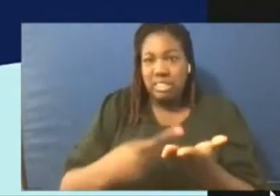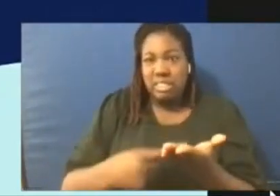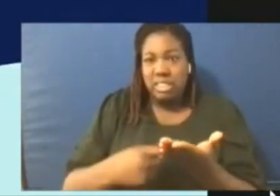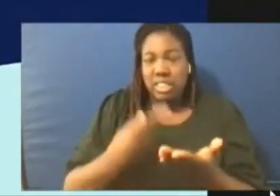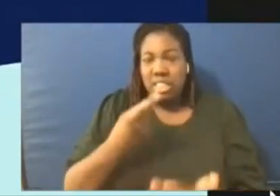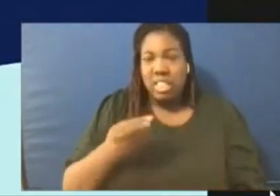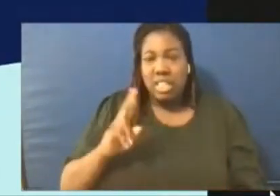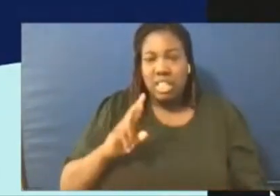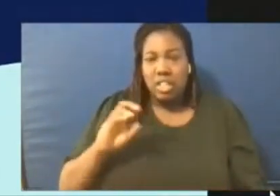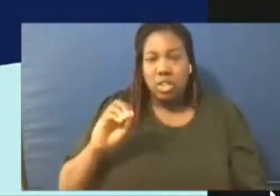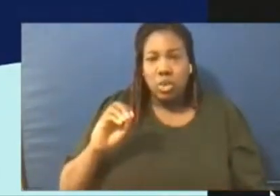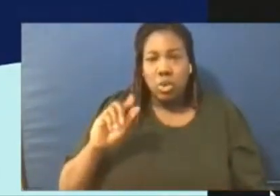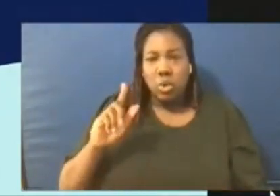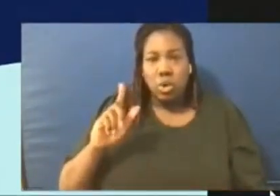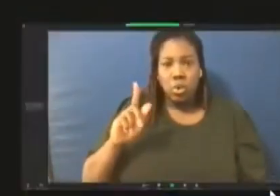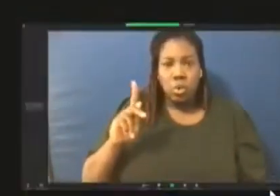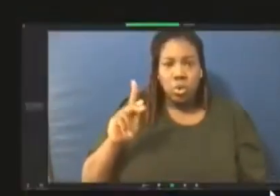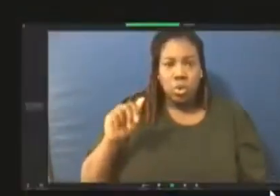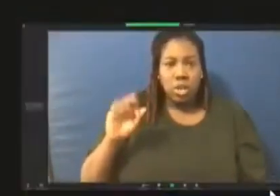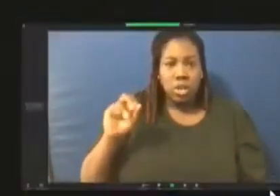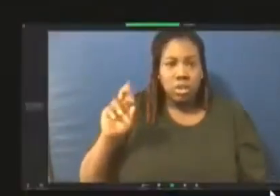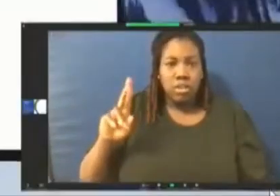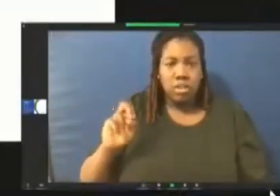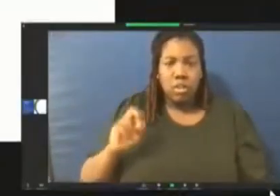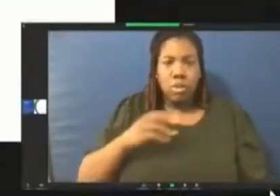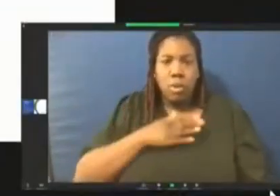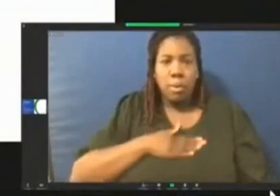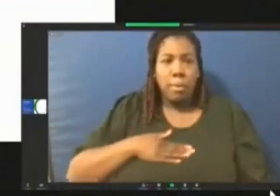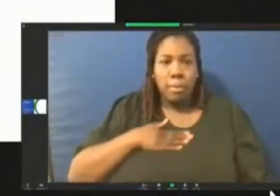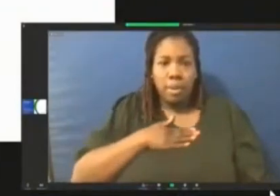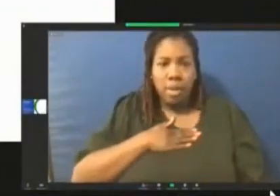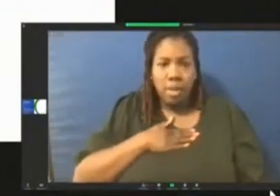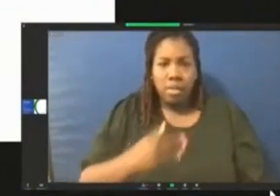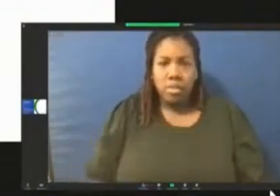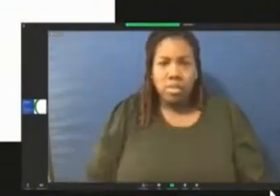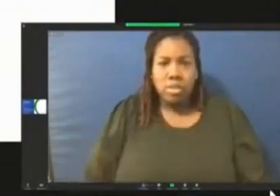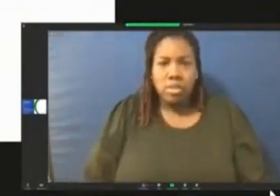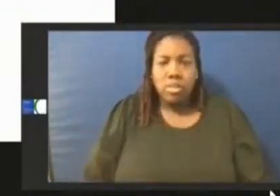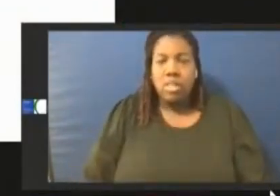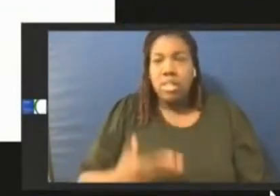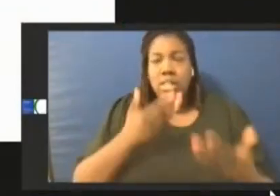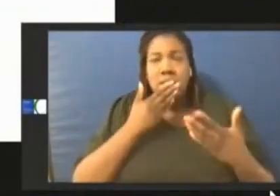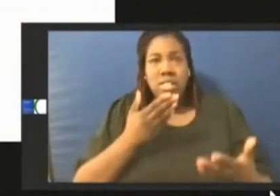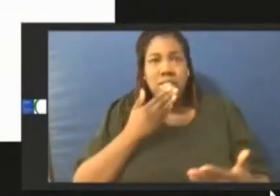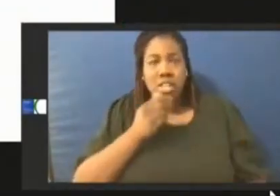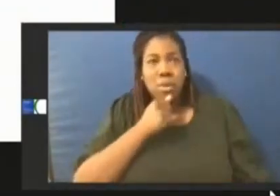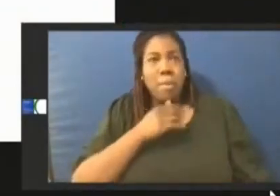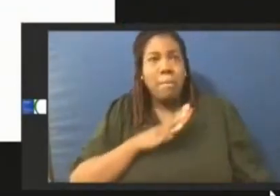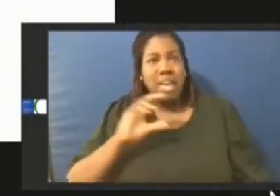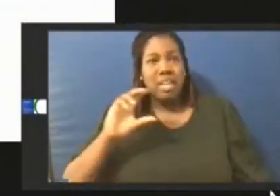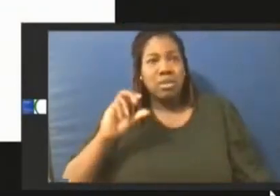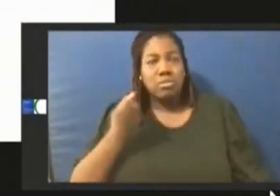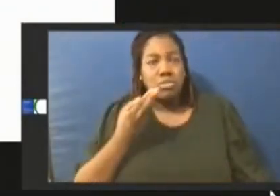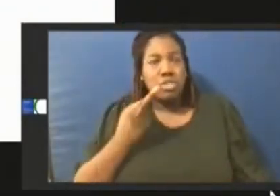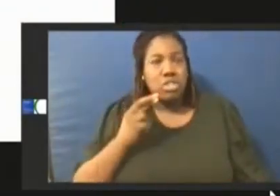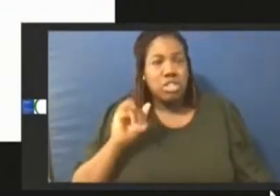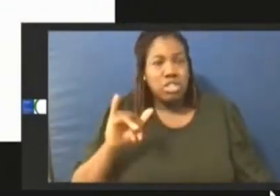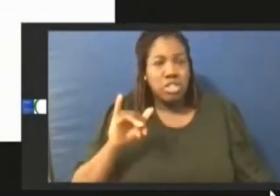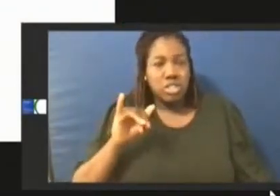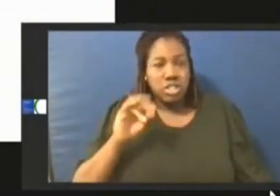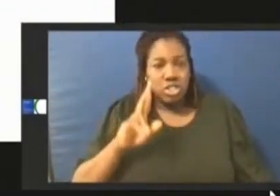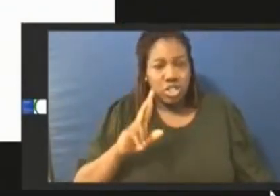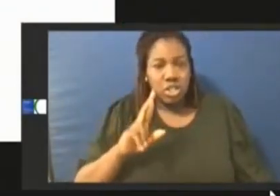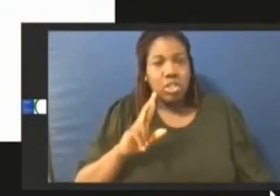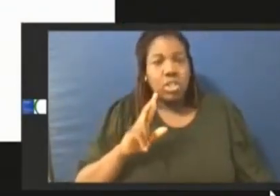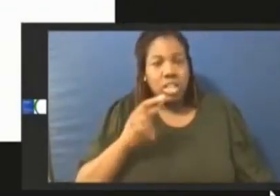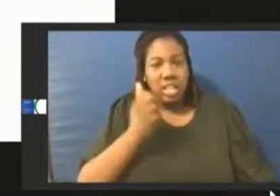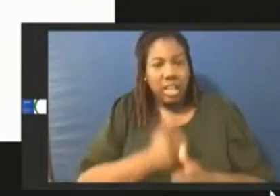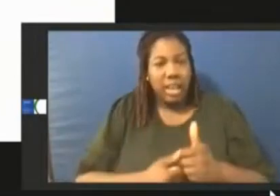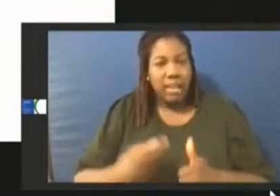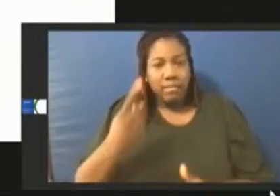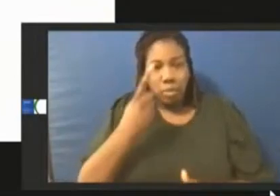Martha Okafor: Thank you, Madam Chair, and thank you everyone especially our task